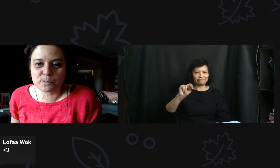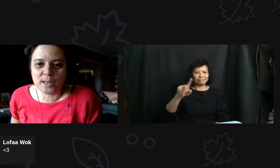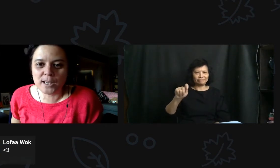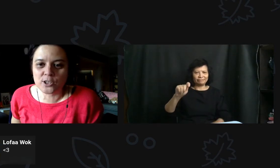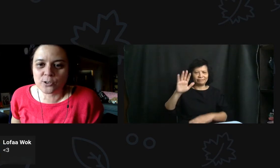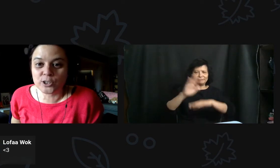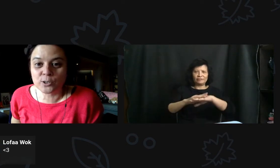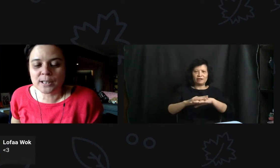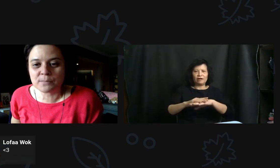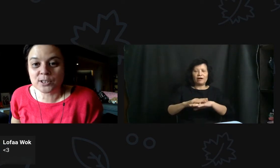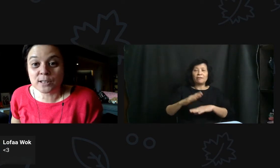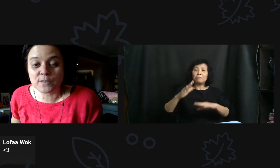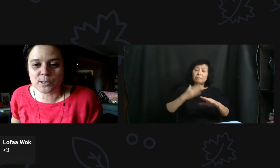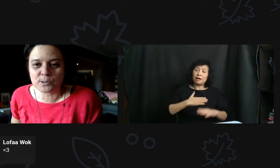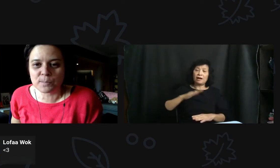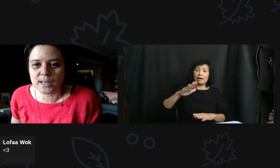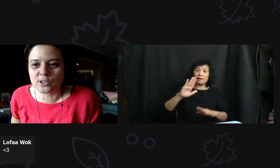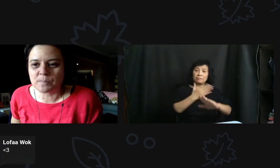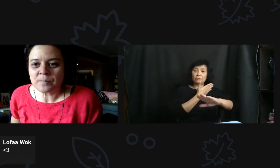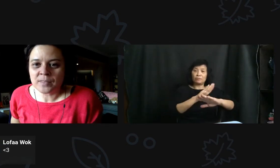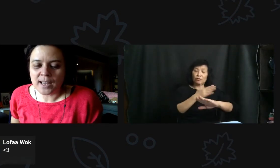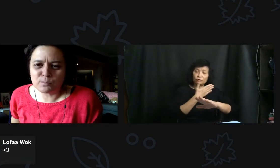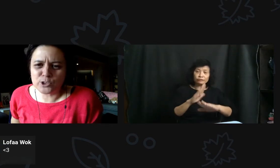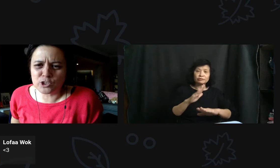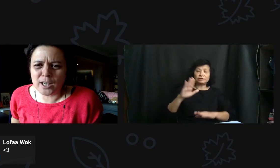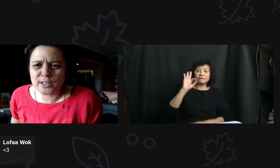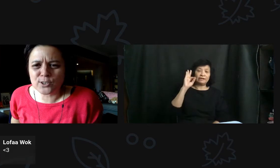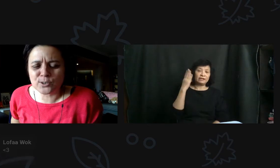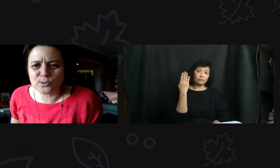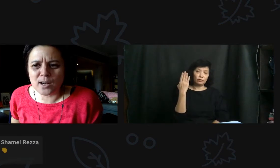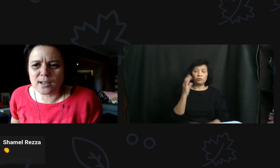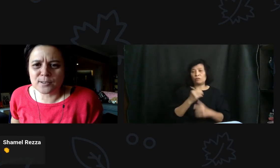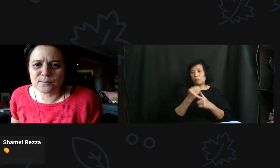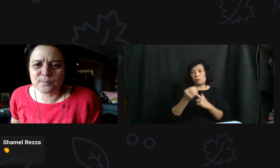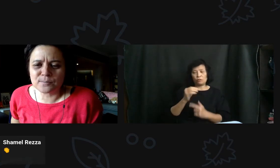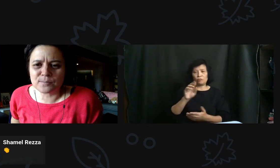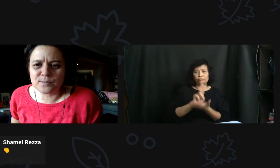Facebook page or the UNMC Facebook page. And we'll try to-